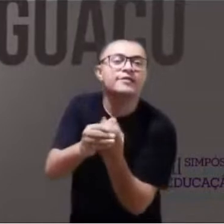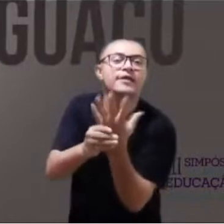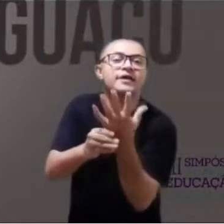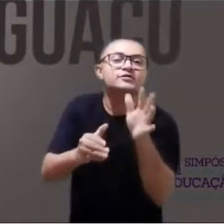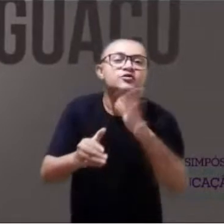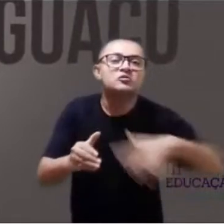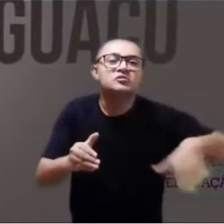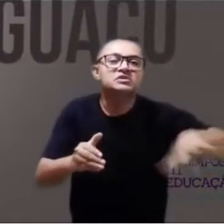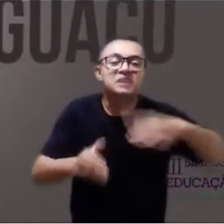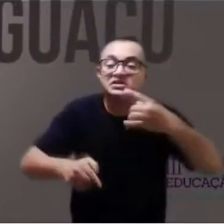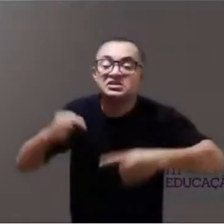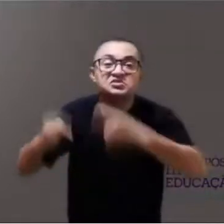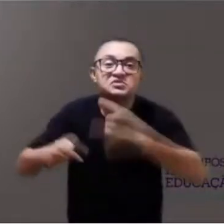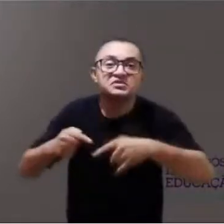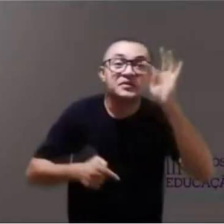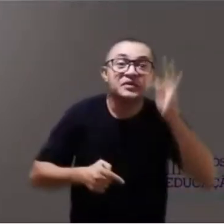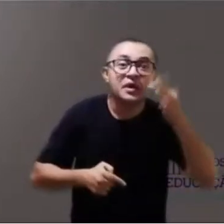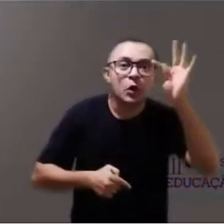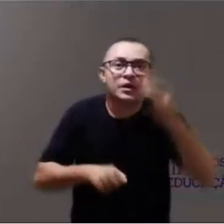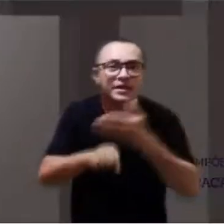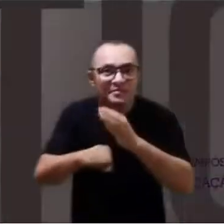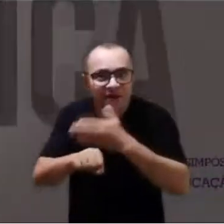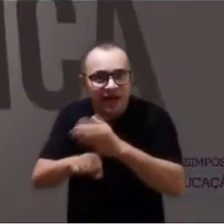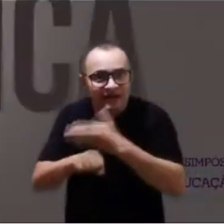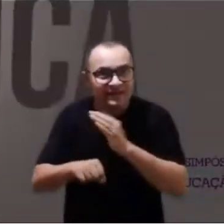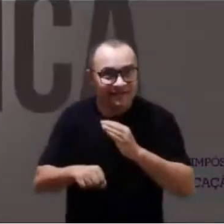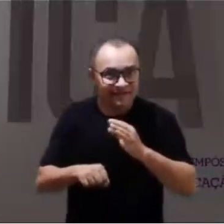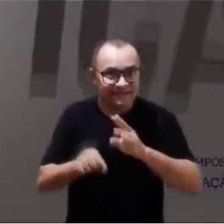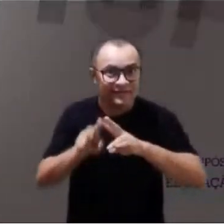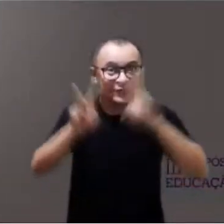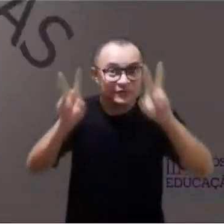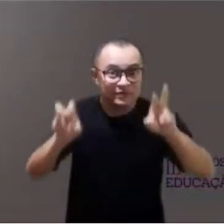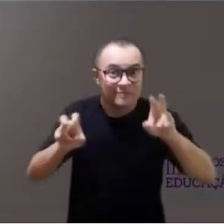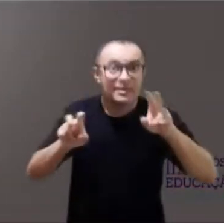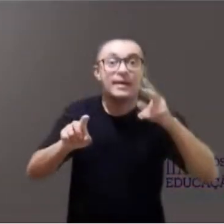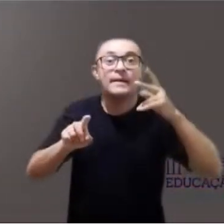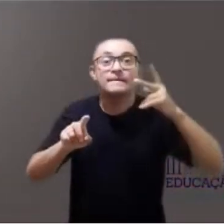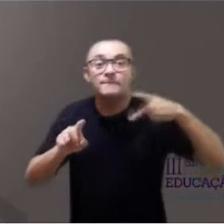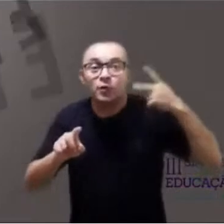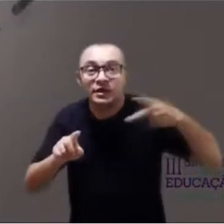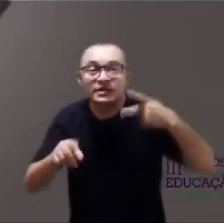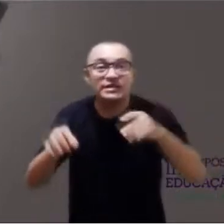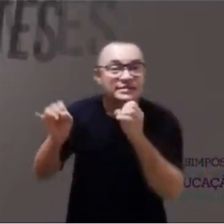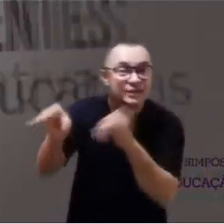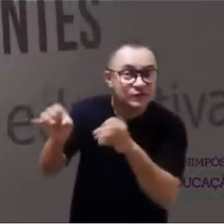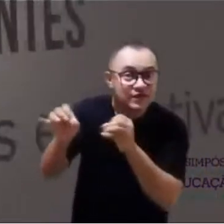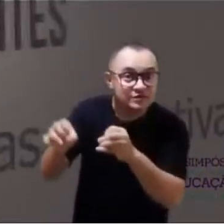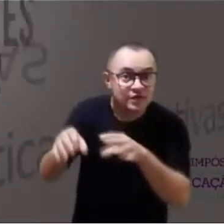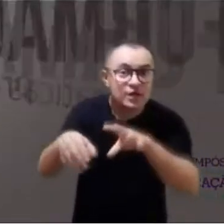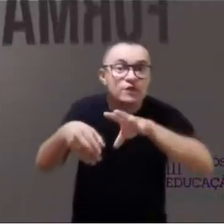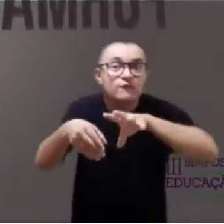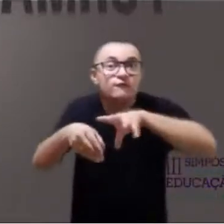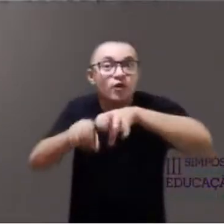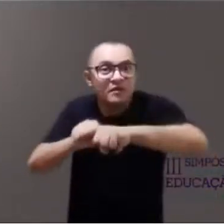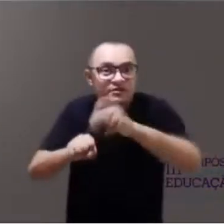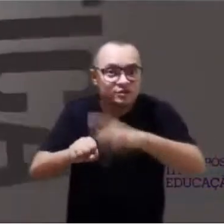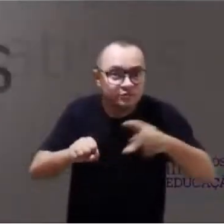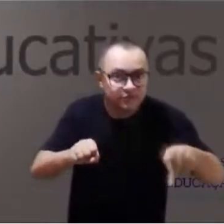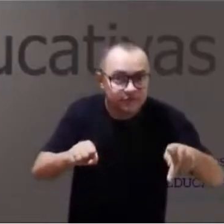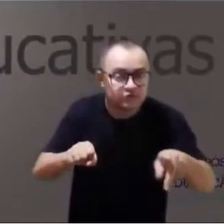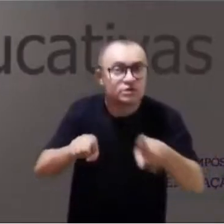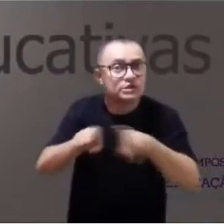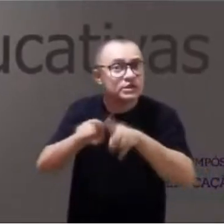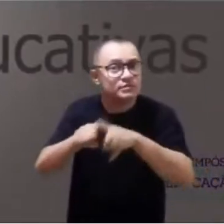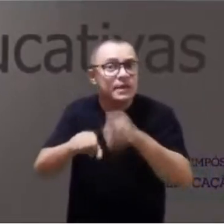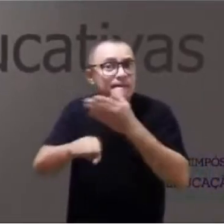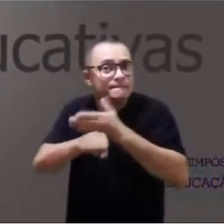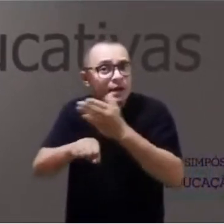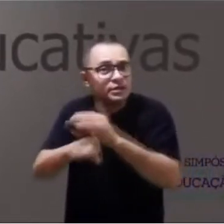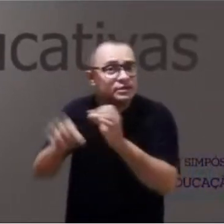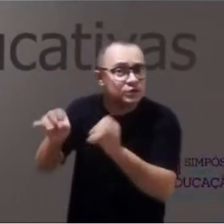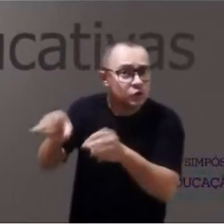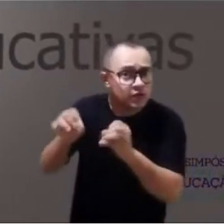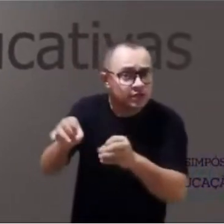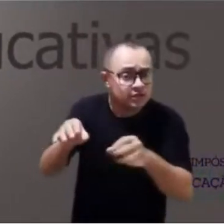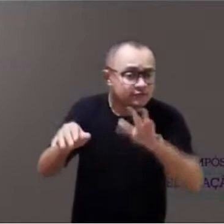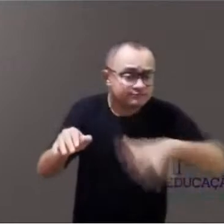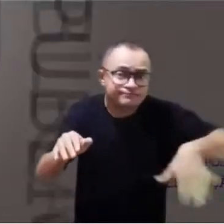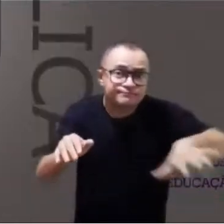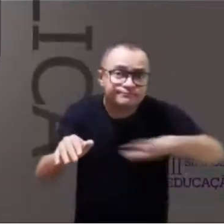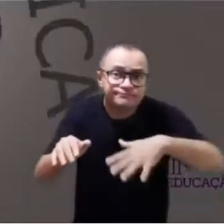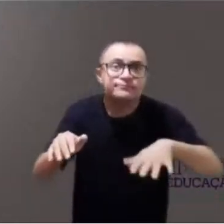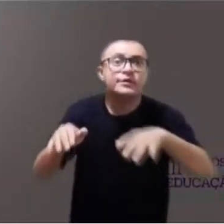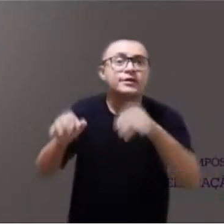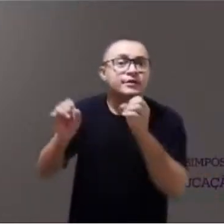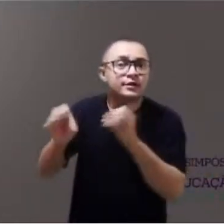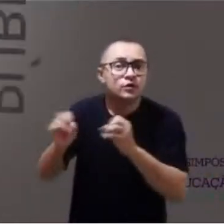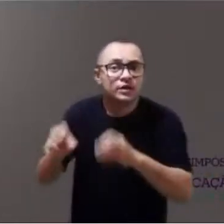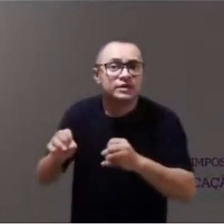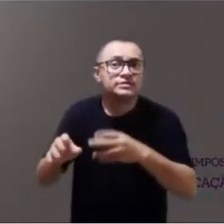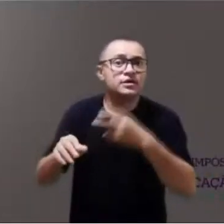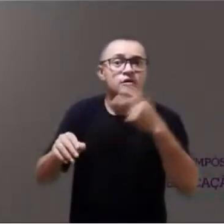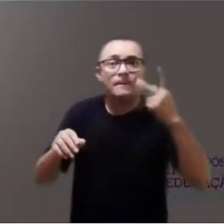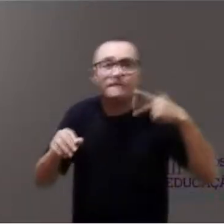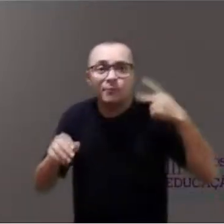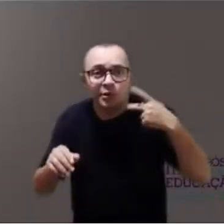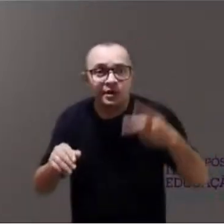was created as a space for theoretical and practical discussions about themes such as: educational policies, teacher training, and educational practices in the context of public education.